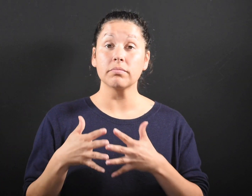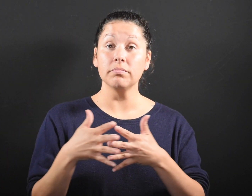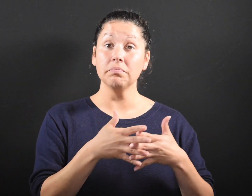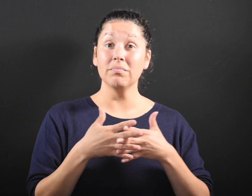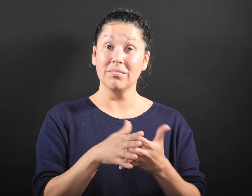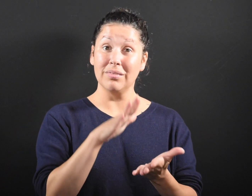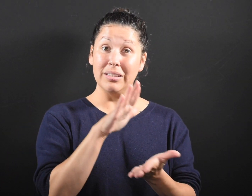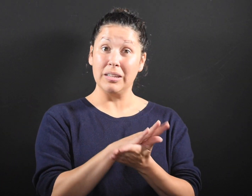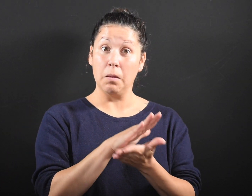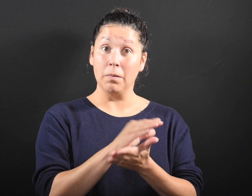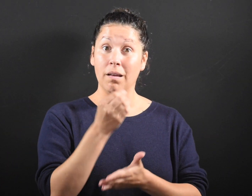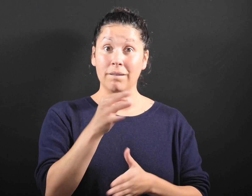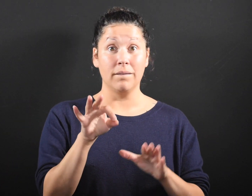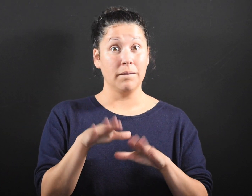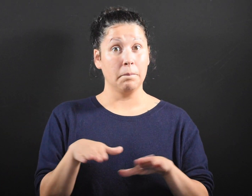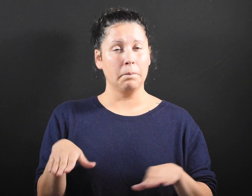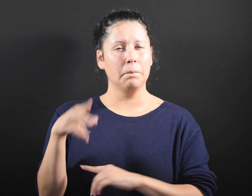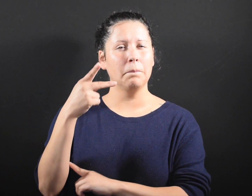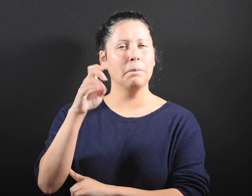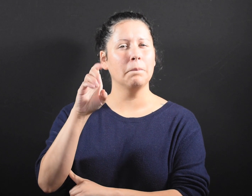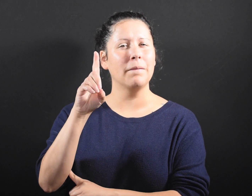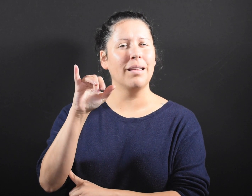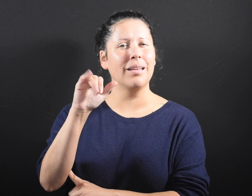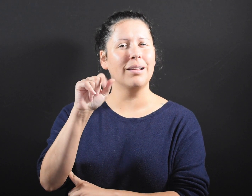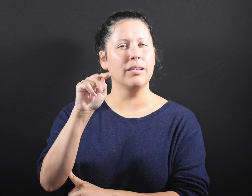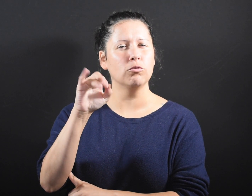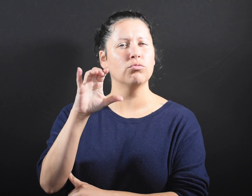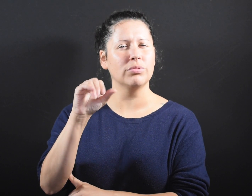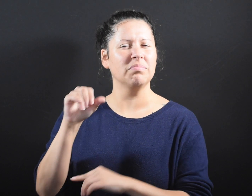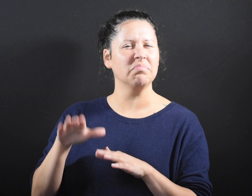Here's some information from the American Academy of Pediatrics